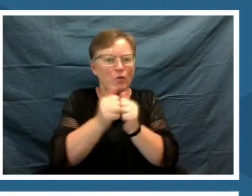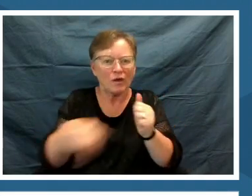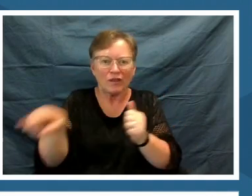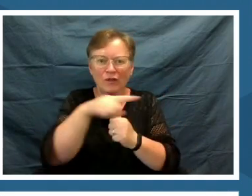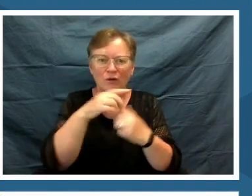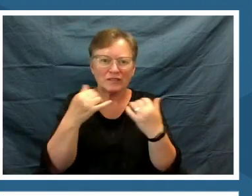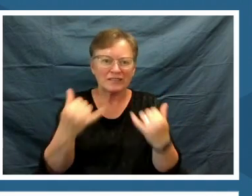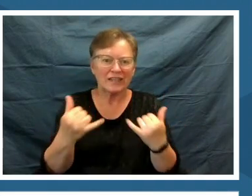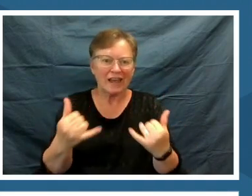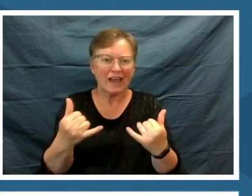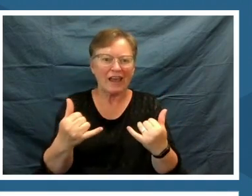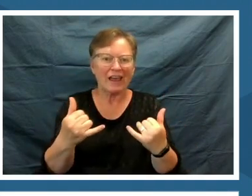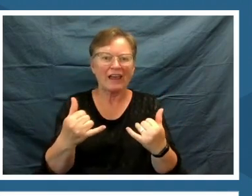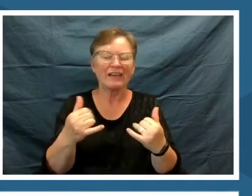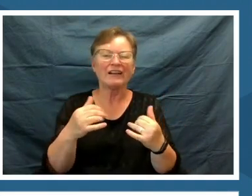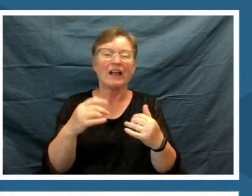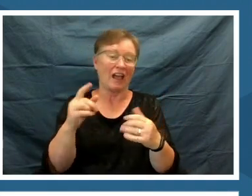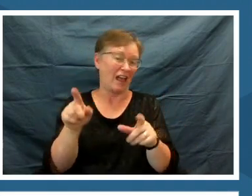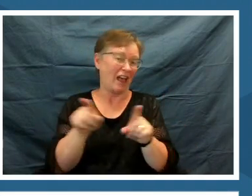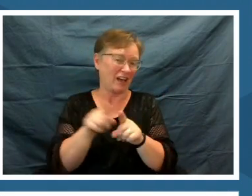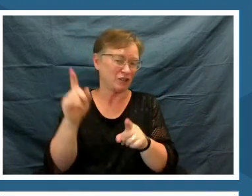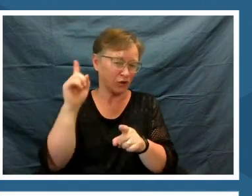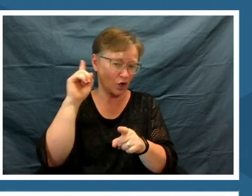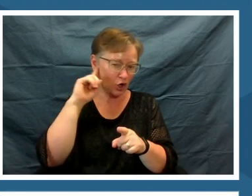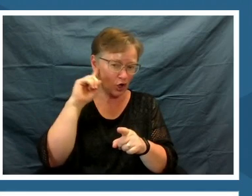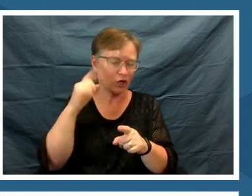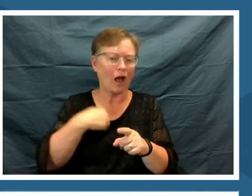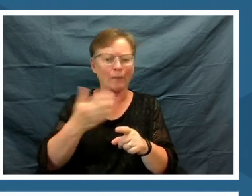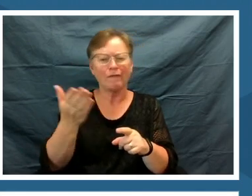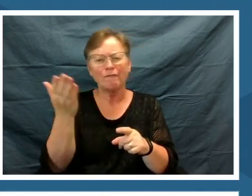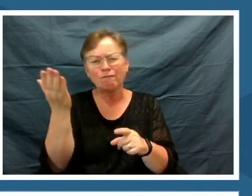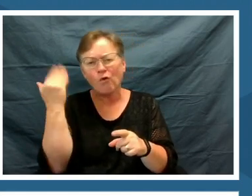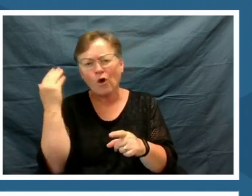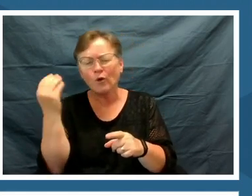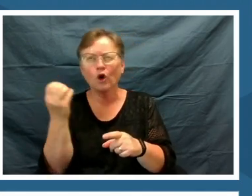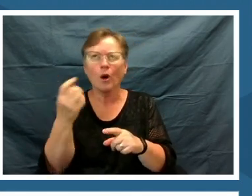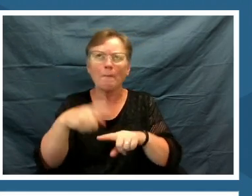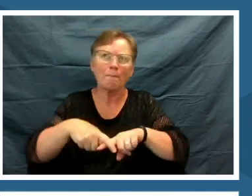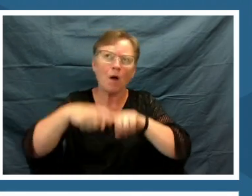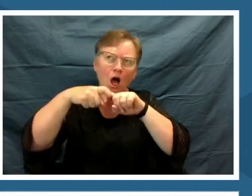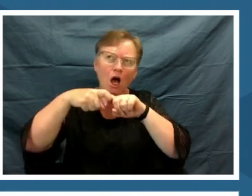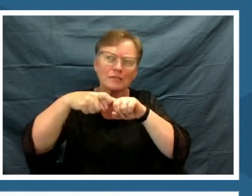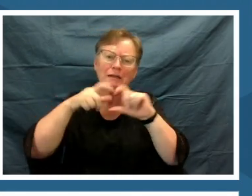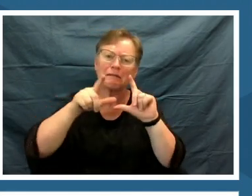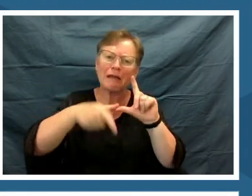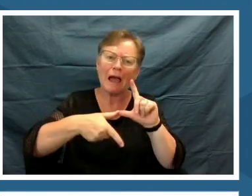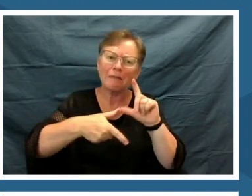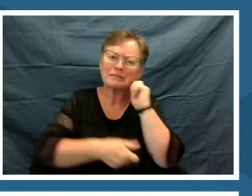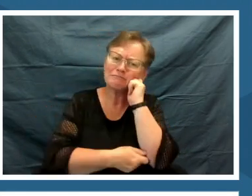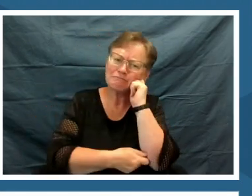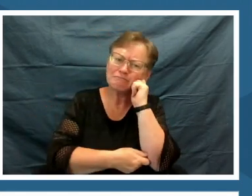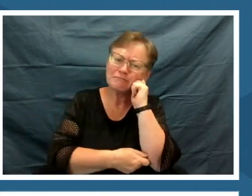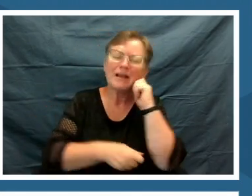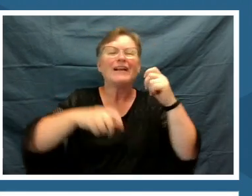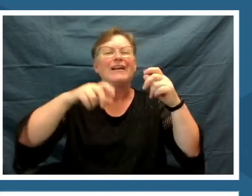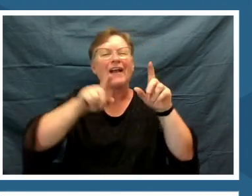as you heard as a former or pause relapsed i don't know astrophysics